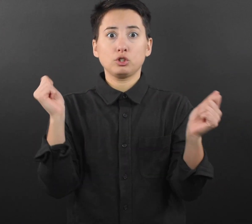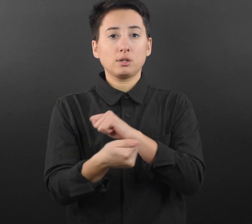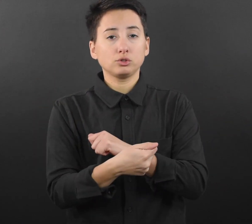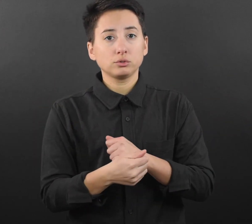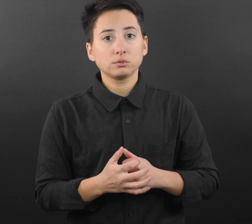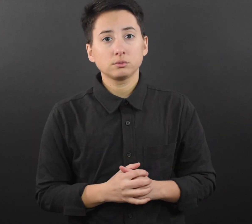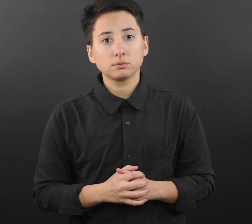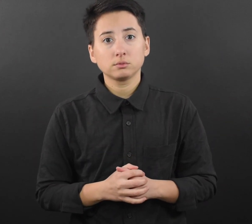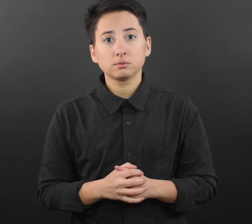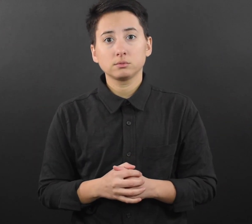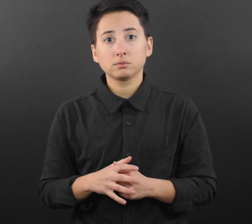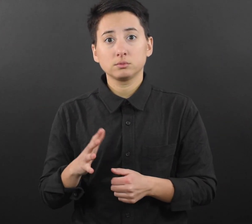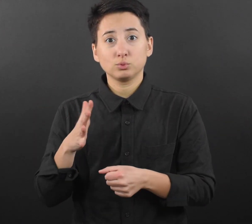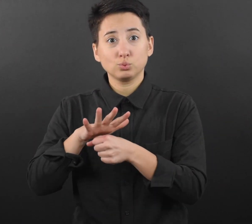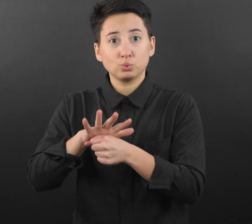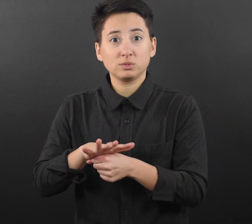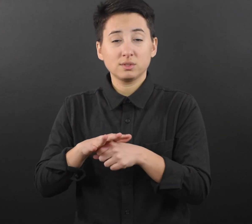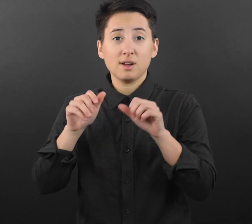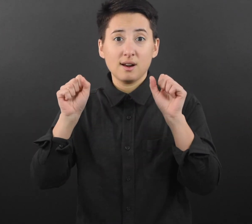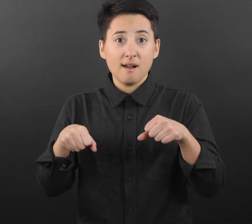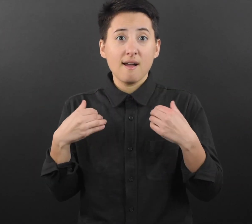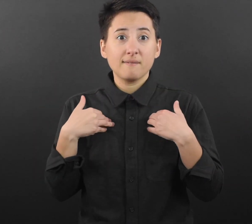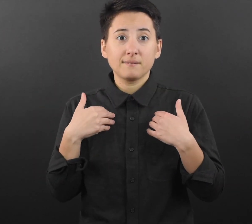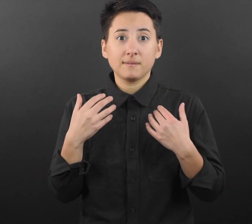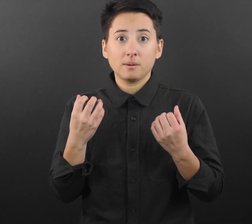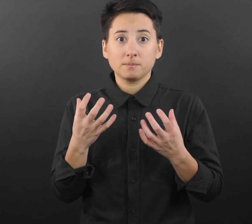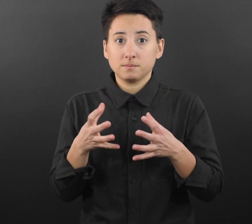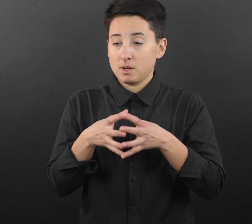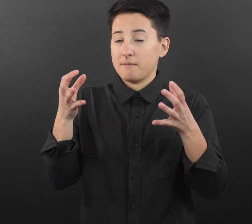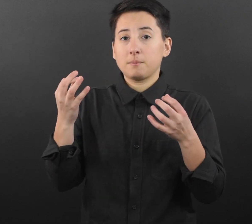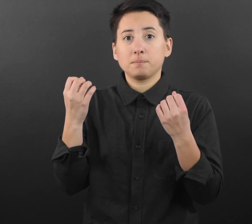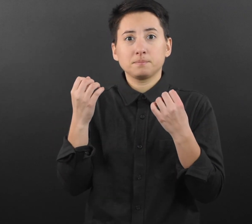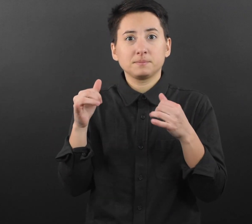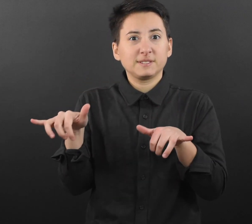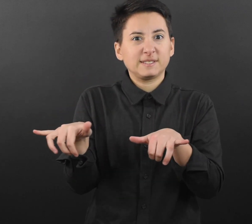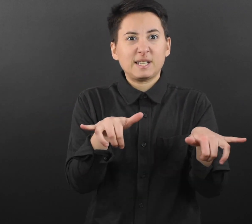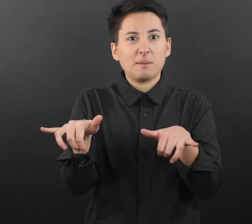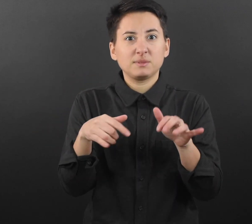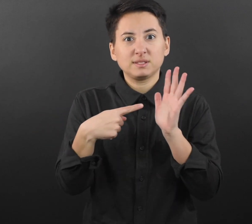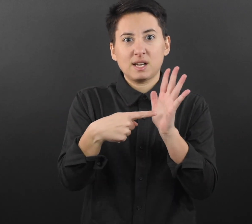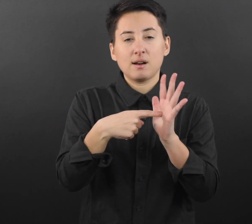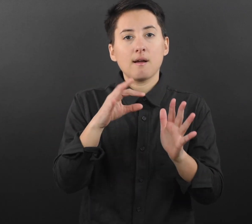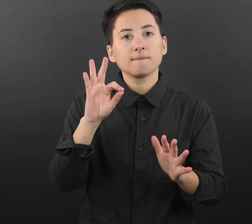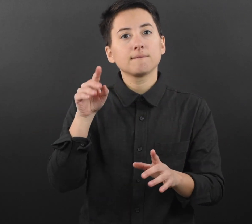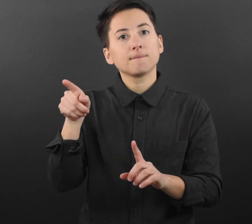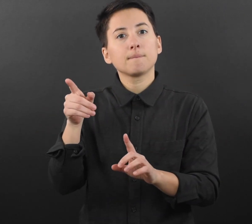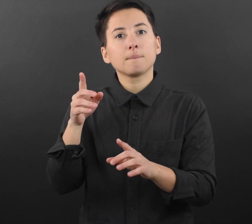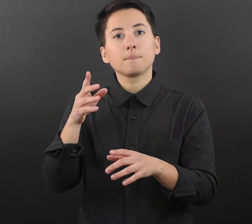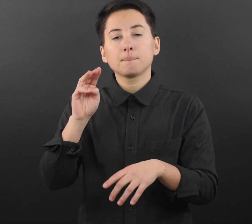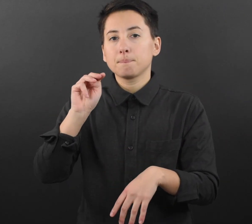as stress can have many of the same signs as major physical disorders and diseases.